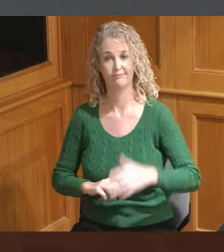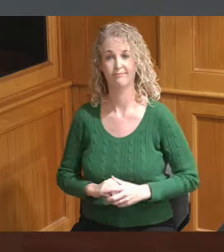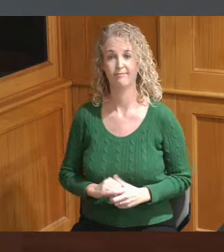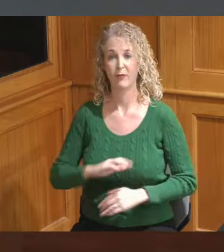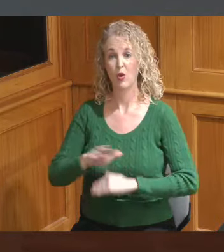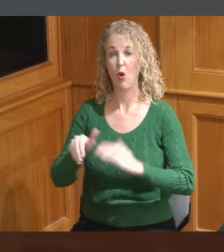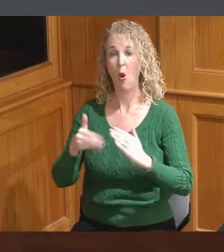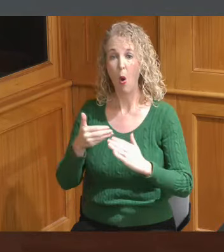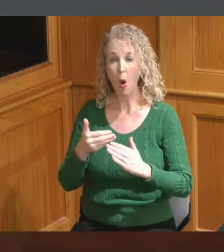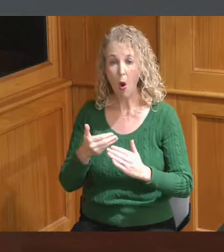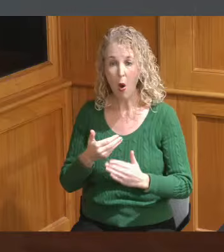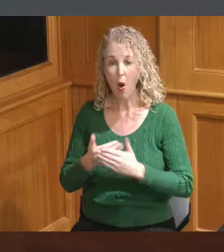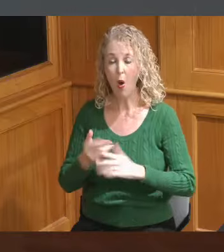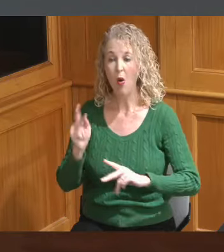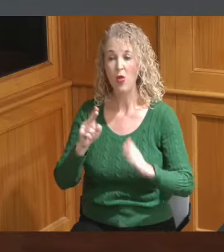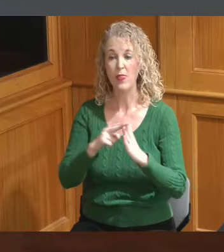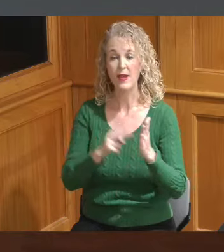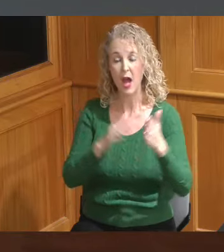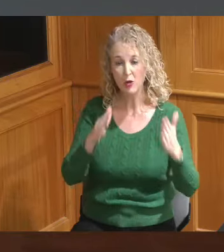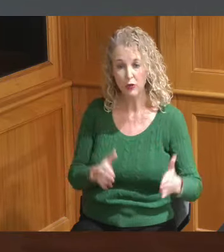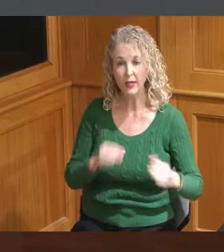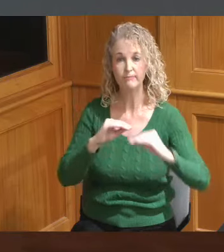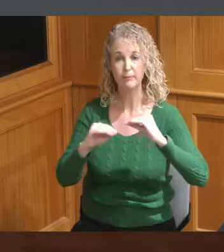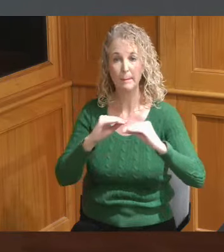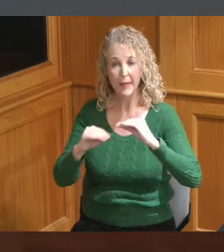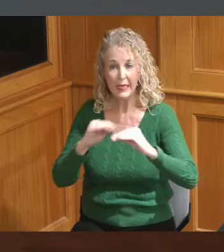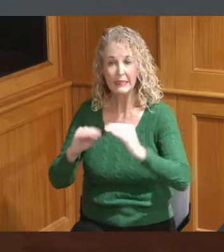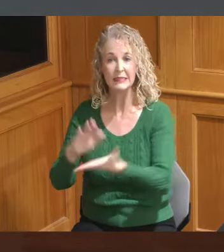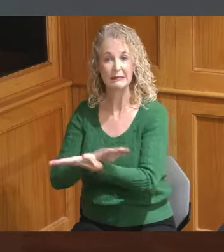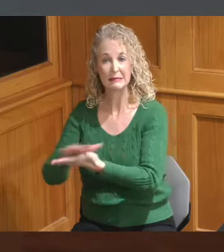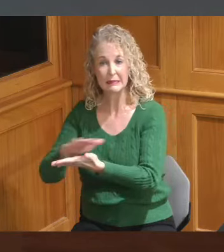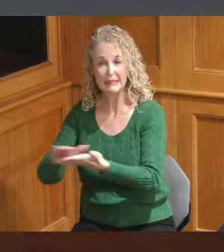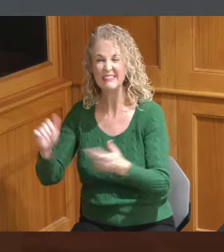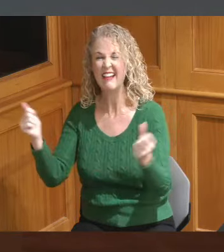all the trades folks, all the maintenance folks who who helped to to pull those projects together.